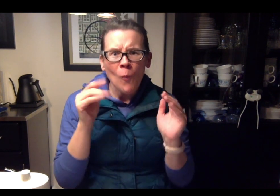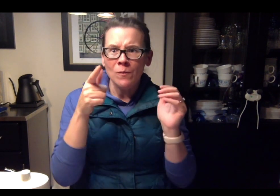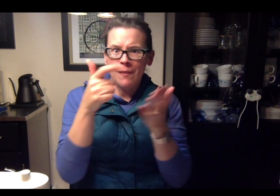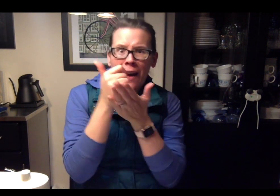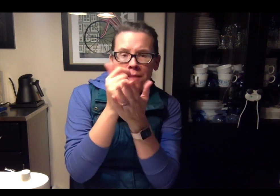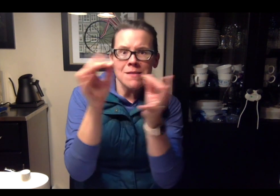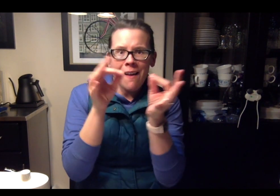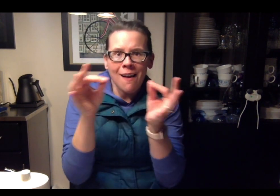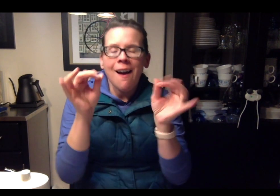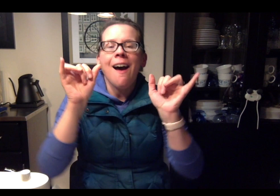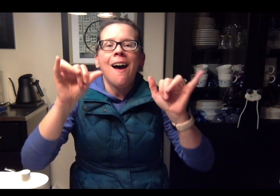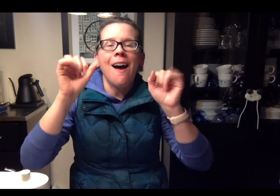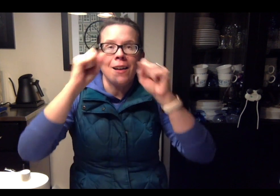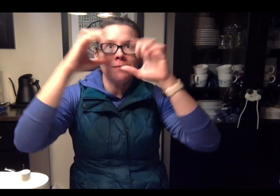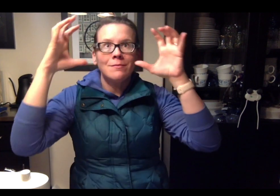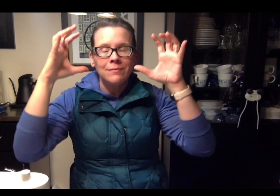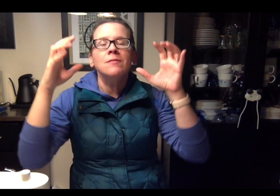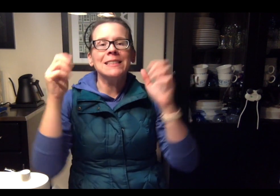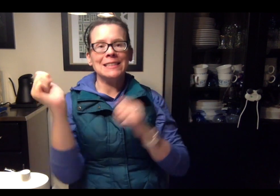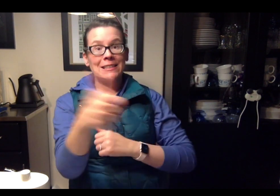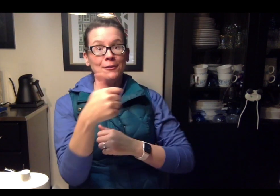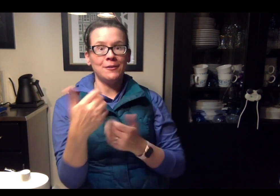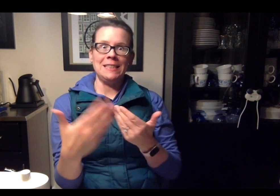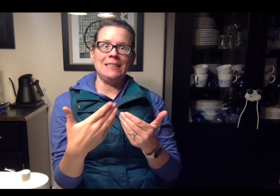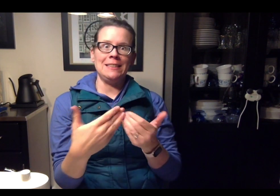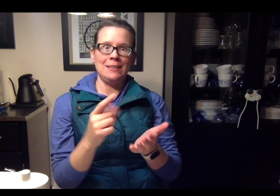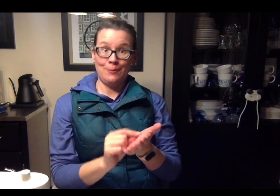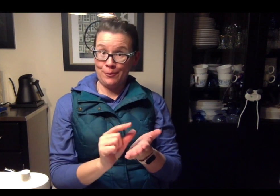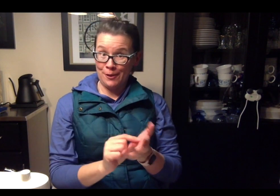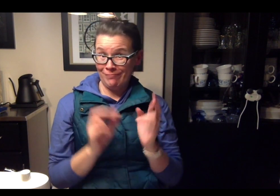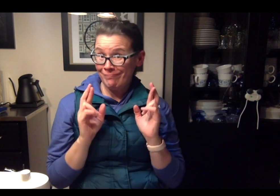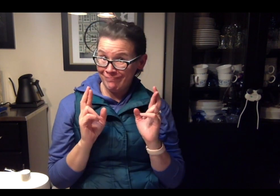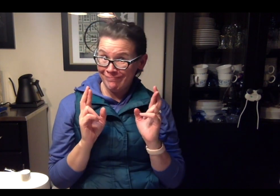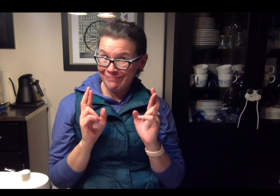So hopefully this has given you an idea and helps prevent some problems and makes it easy for you to print!